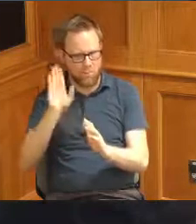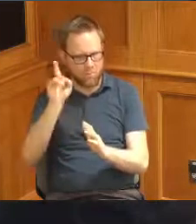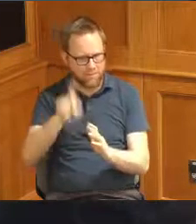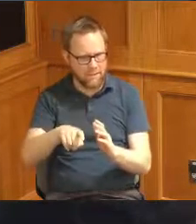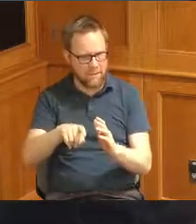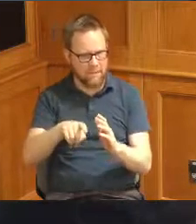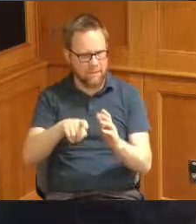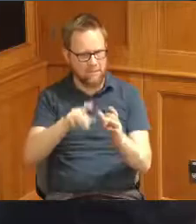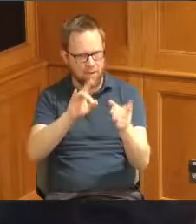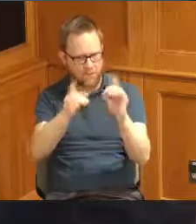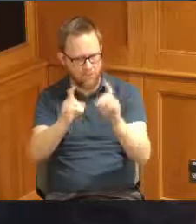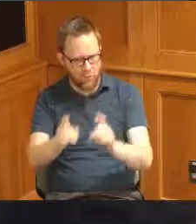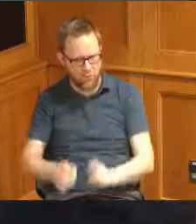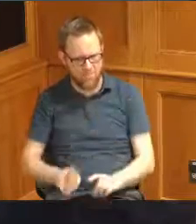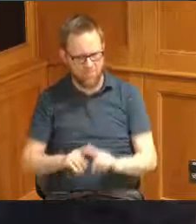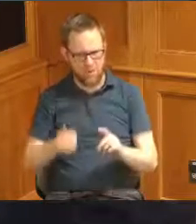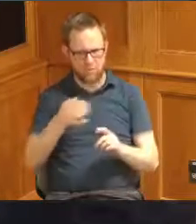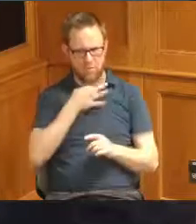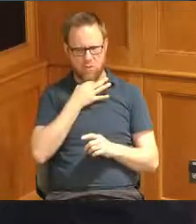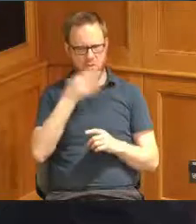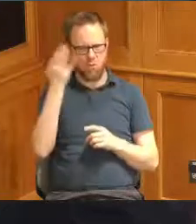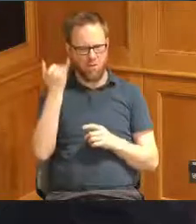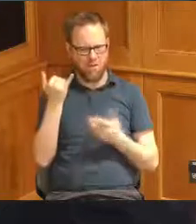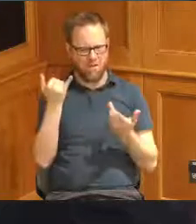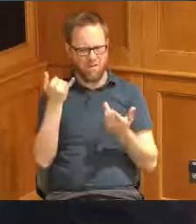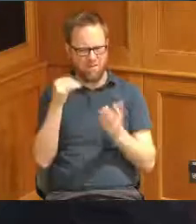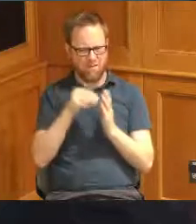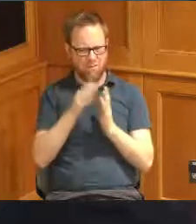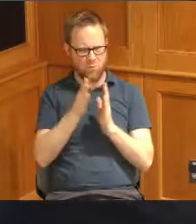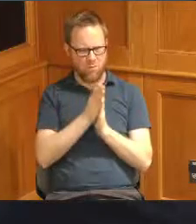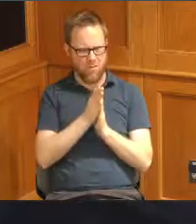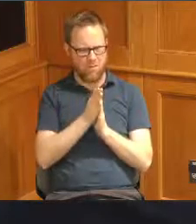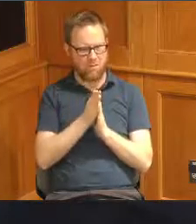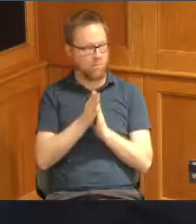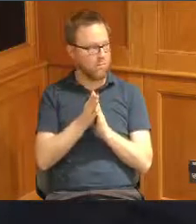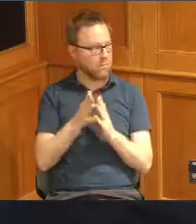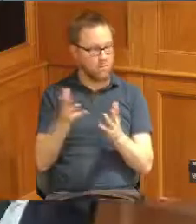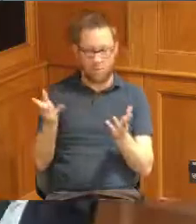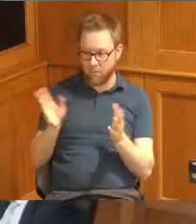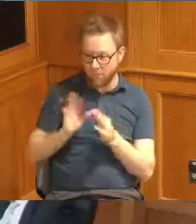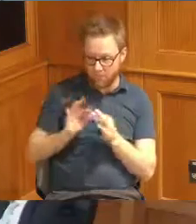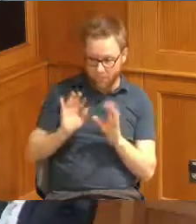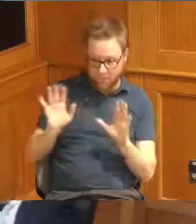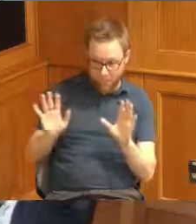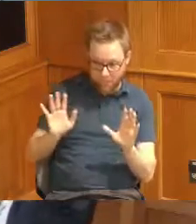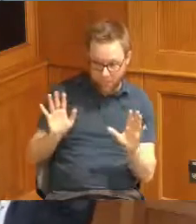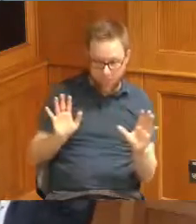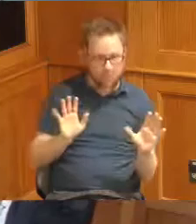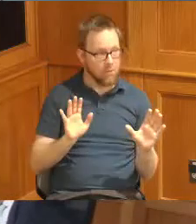but I just wonder why we had it both in there that's all you have no okay very good